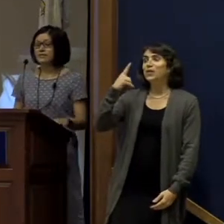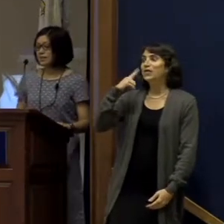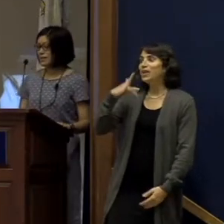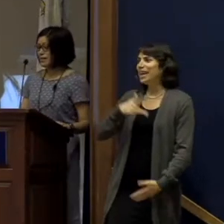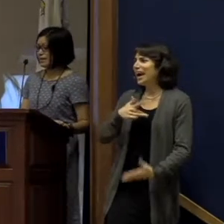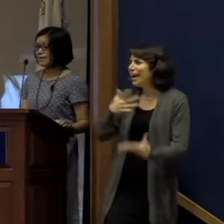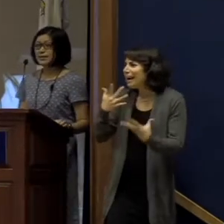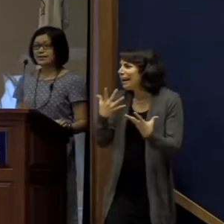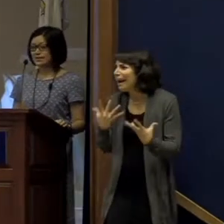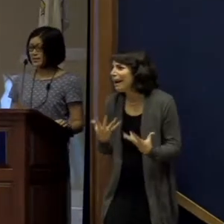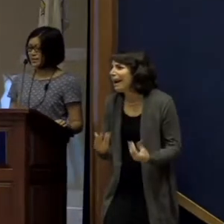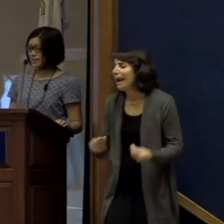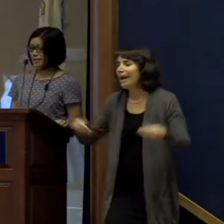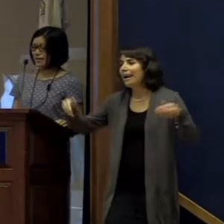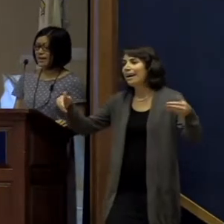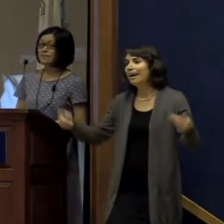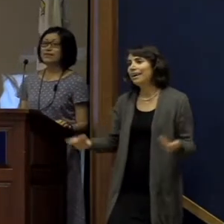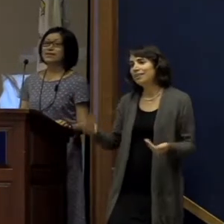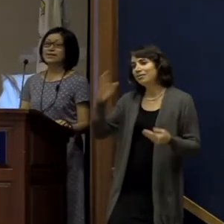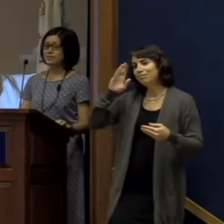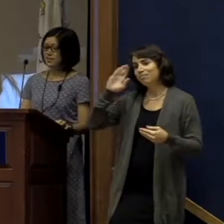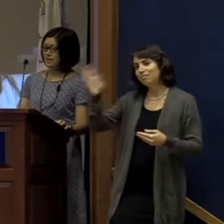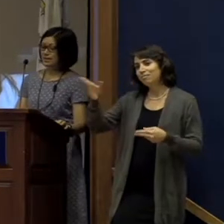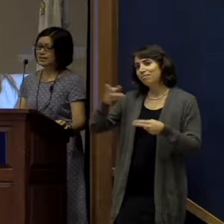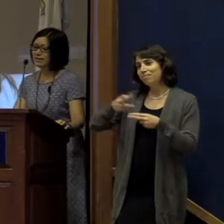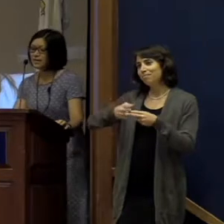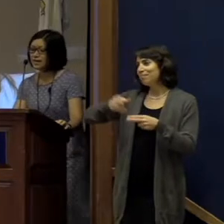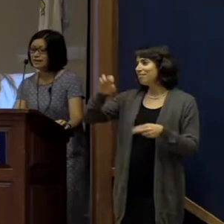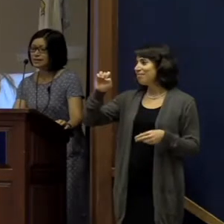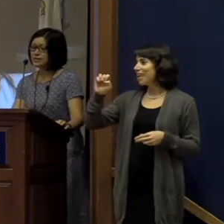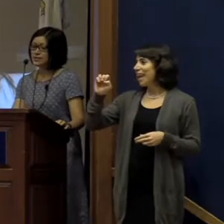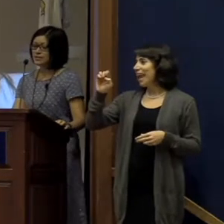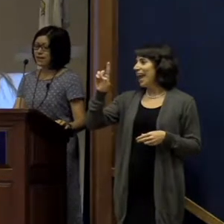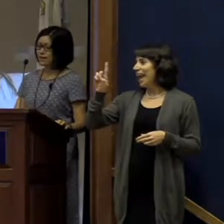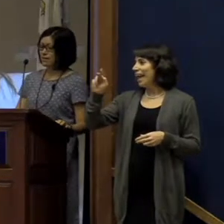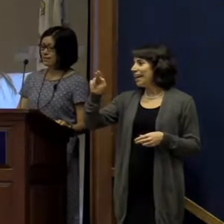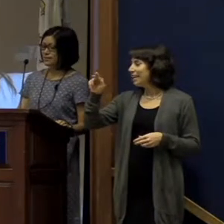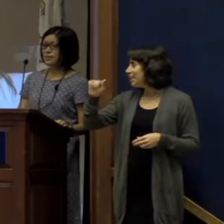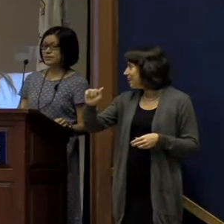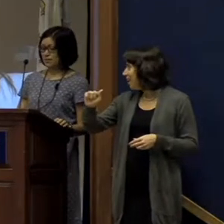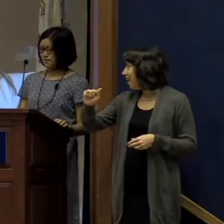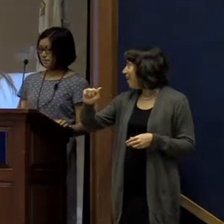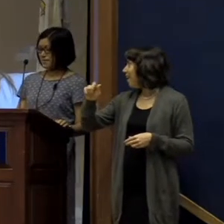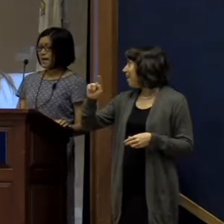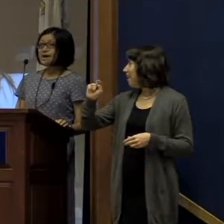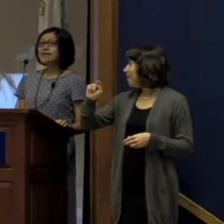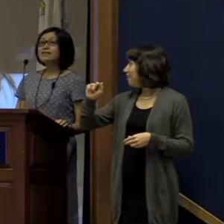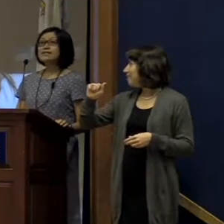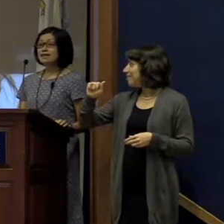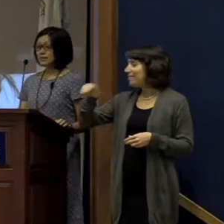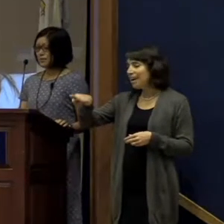My name is Edna Tan and I'm very glad to be here at Inclusive Scicom Symposium. This afternoon